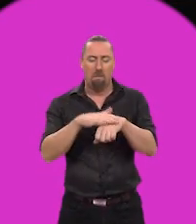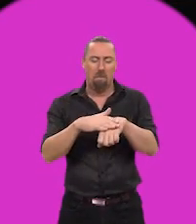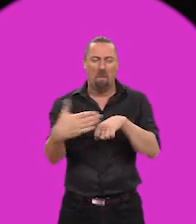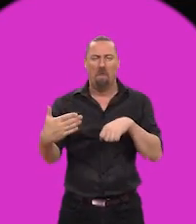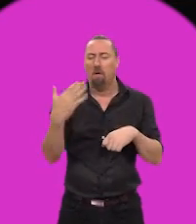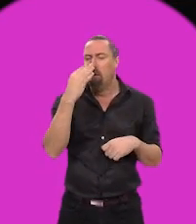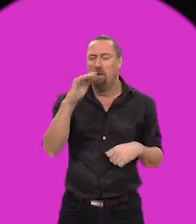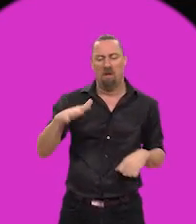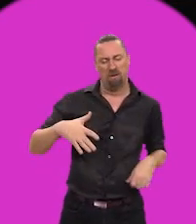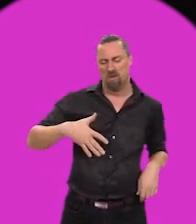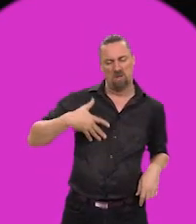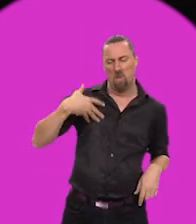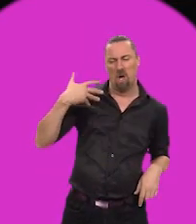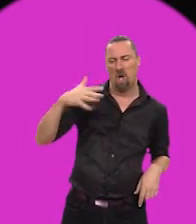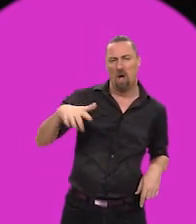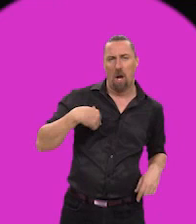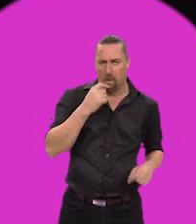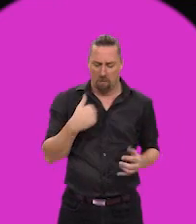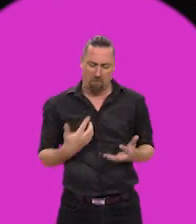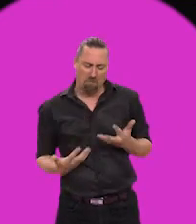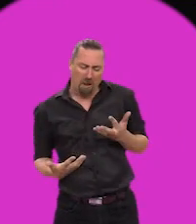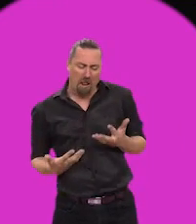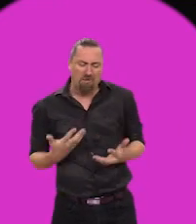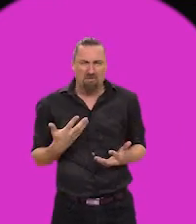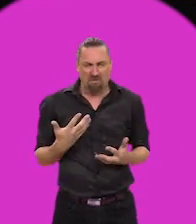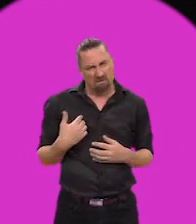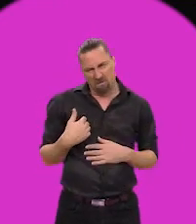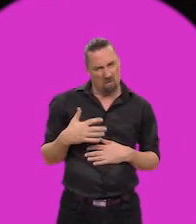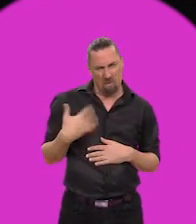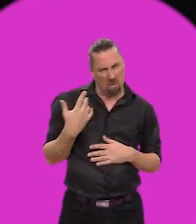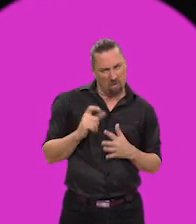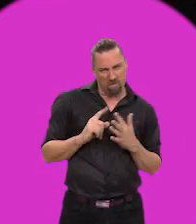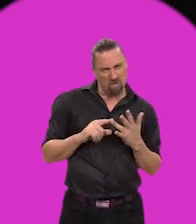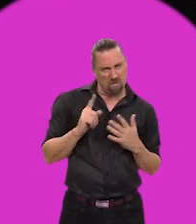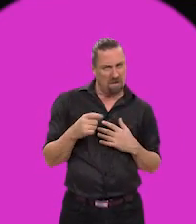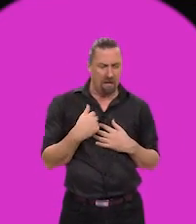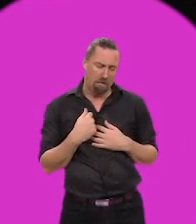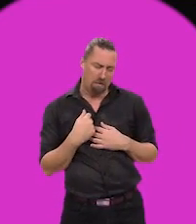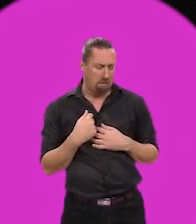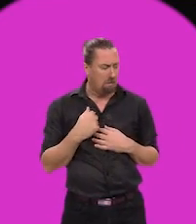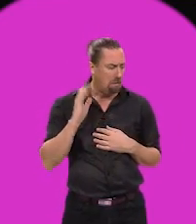and not be excited about something. When you're reluctant, maybe you don't want to do something.